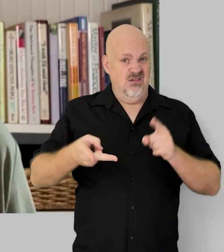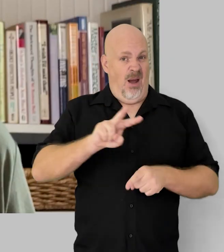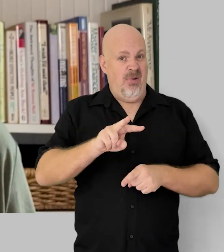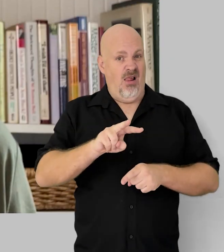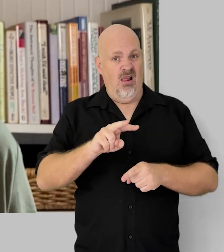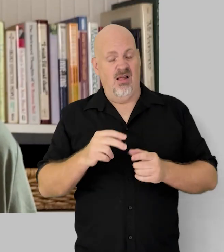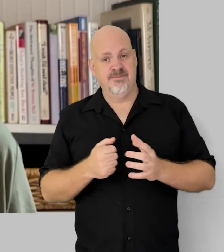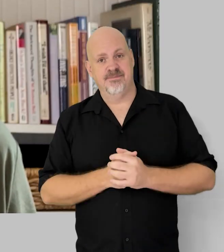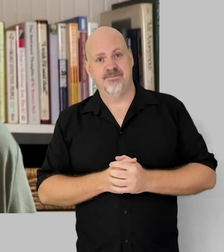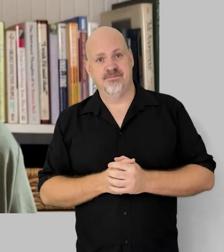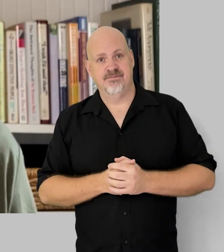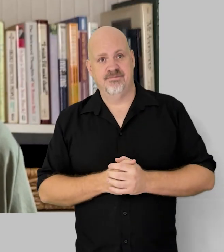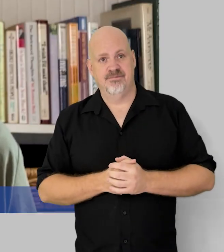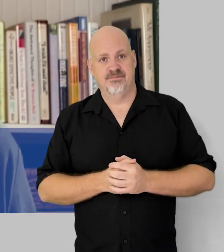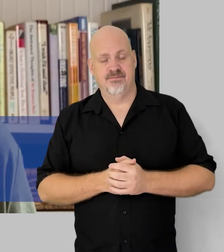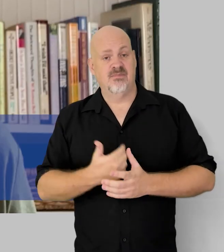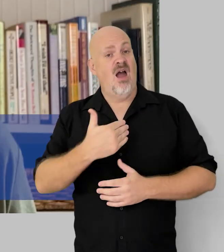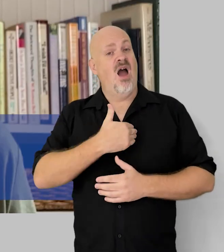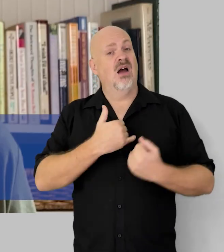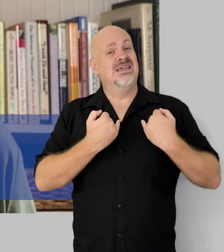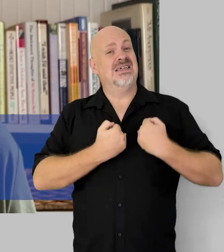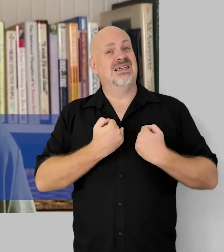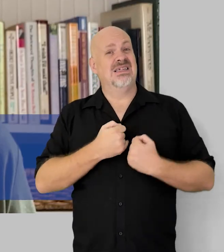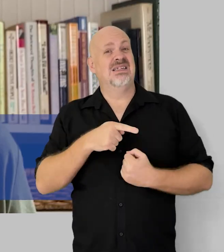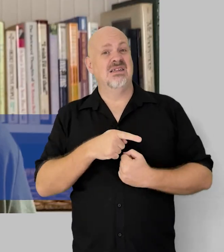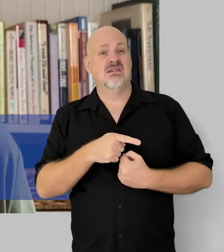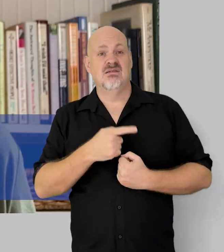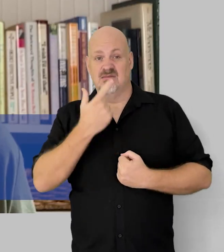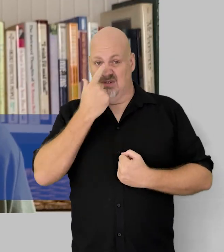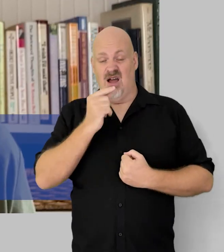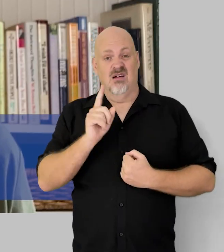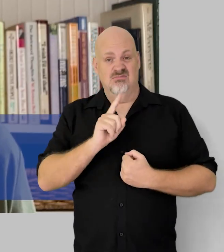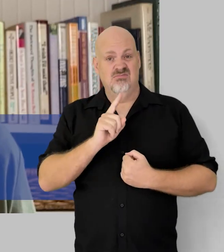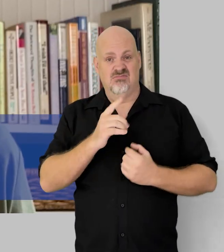Together, they affect about 25% of people at some point in their life.